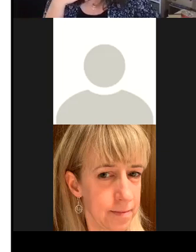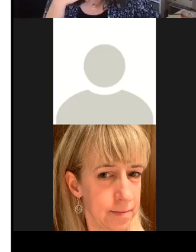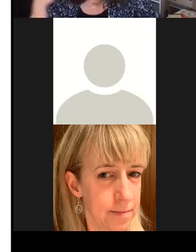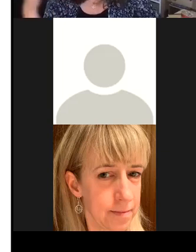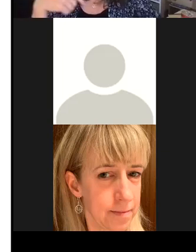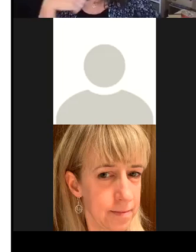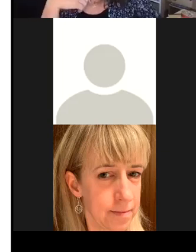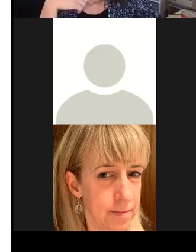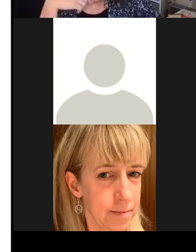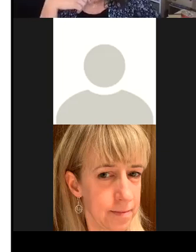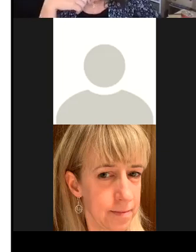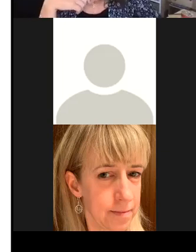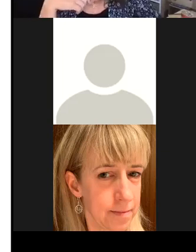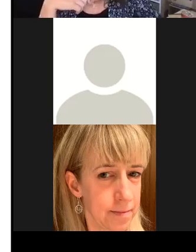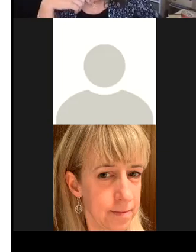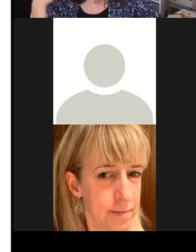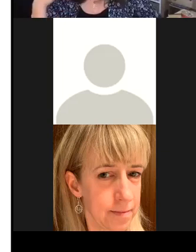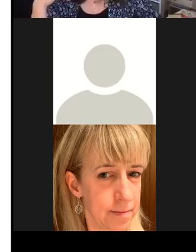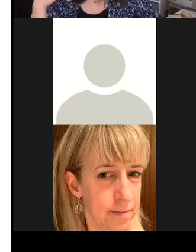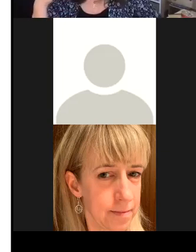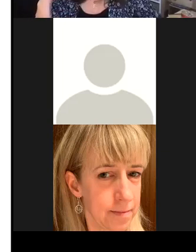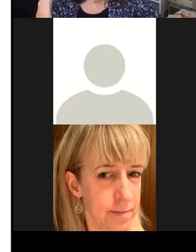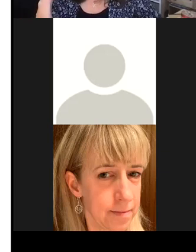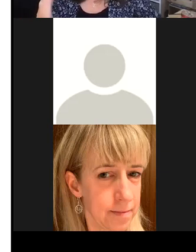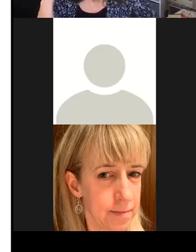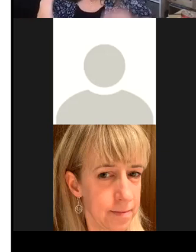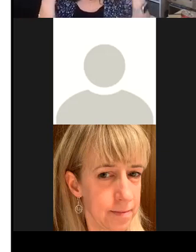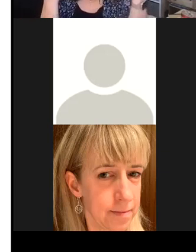She once worked on a project where they were